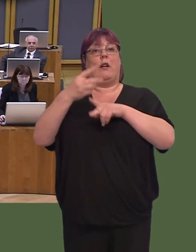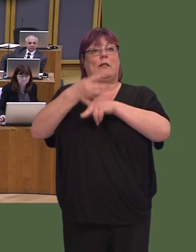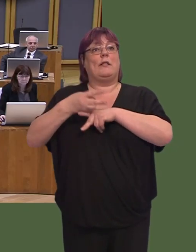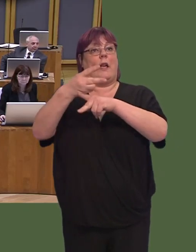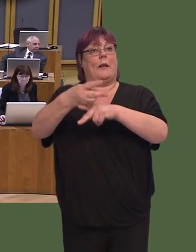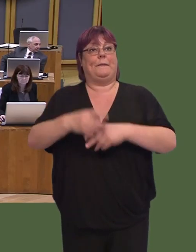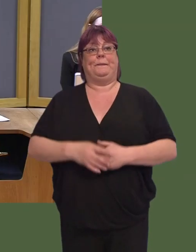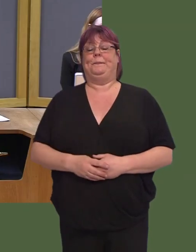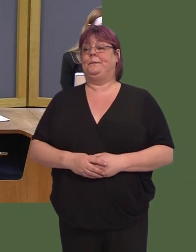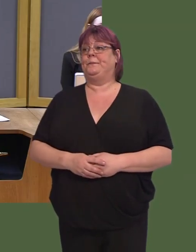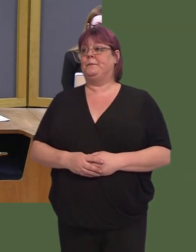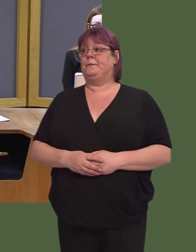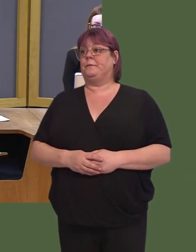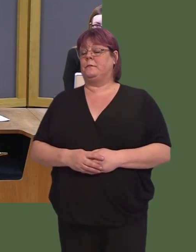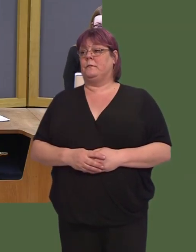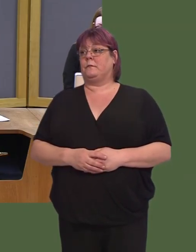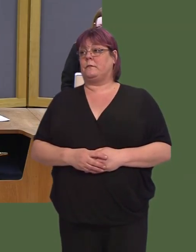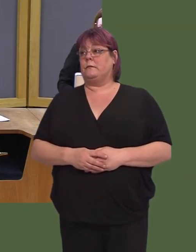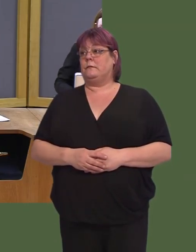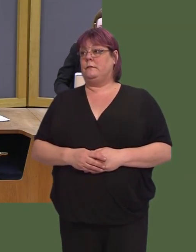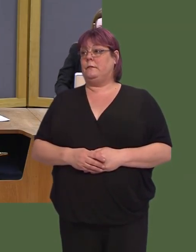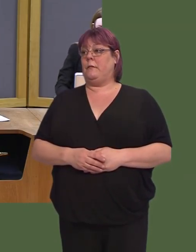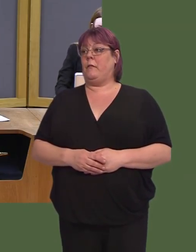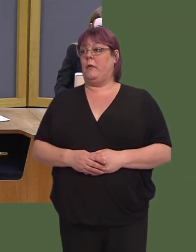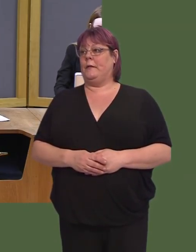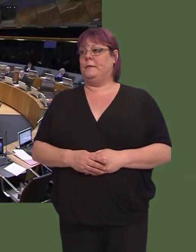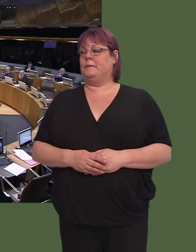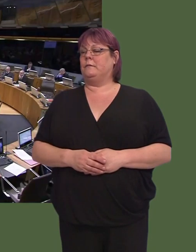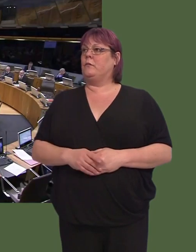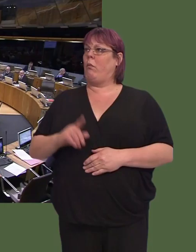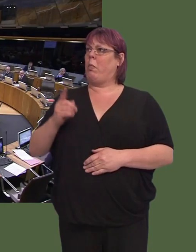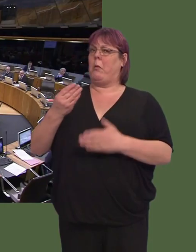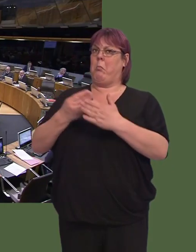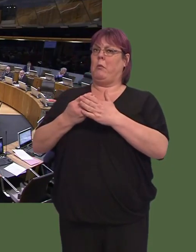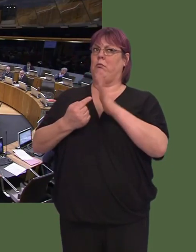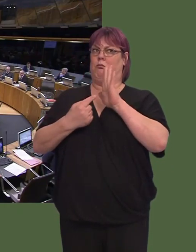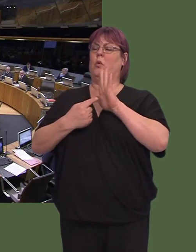Suzy Davies AM: This money is very welcome, and of course it's a very important seedcorn